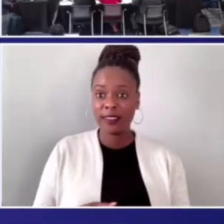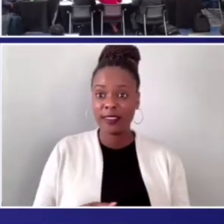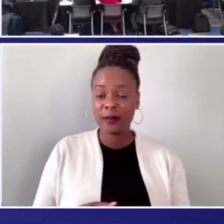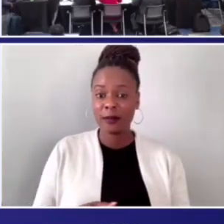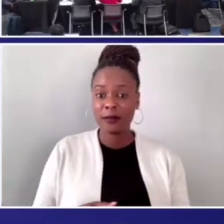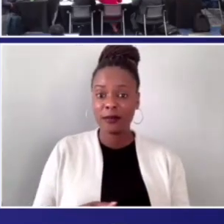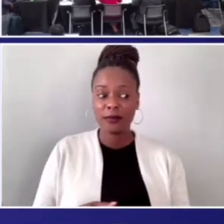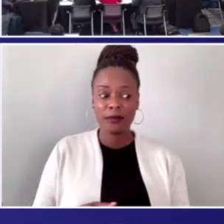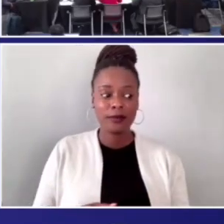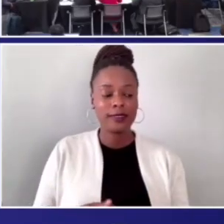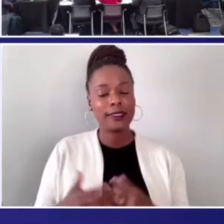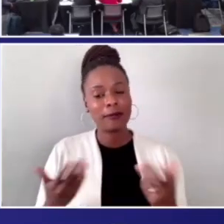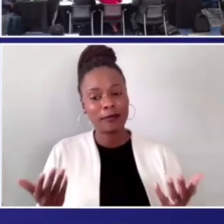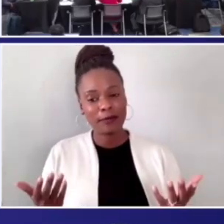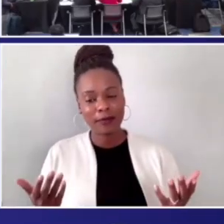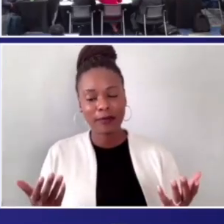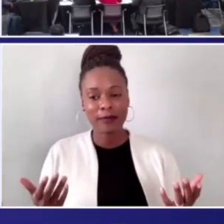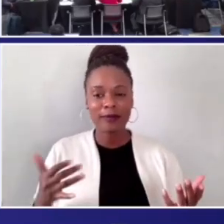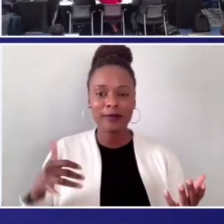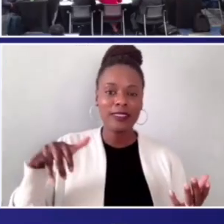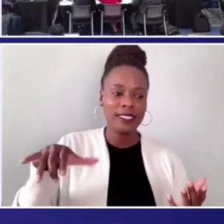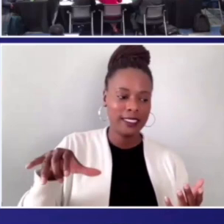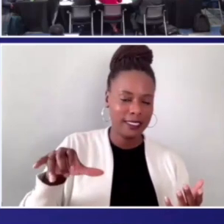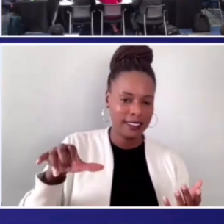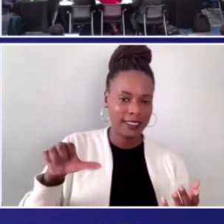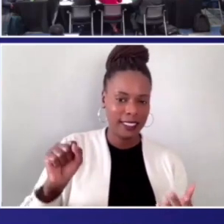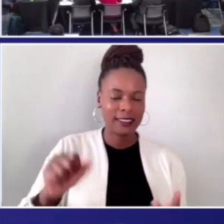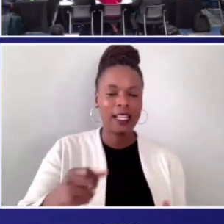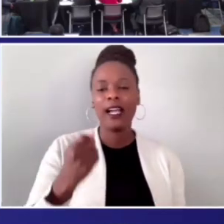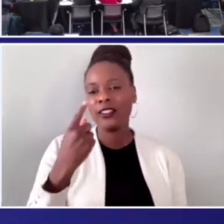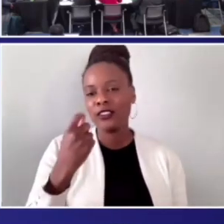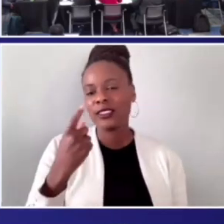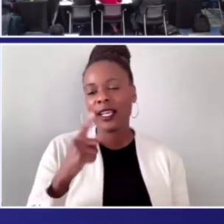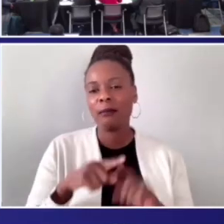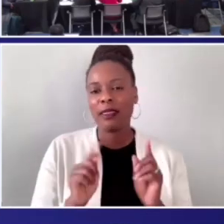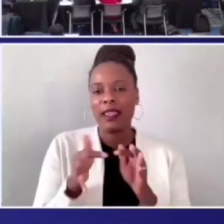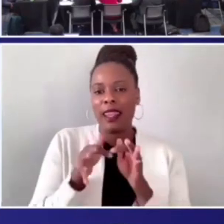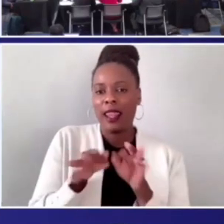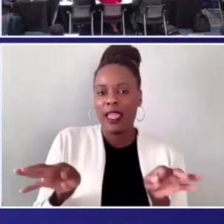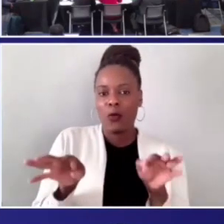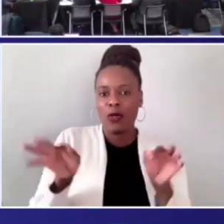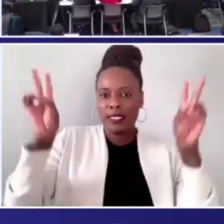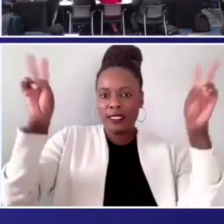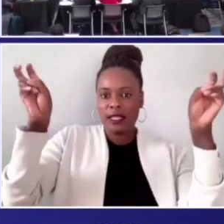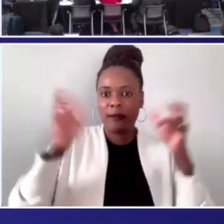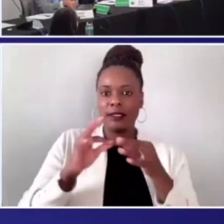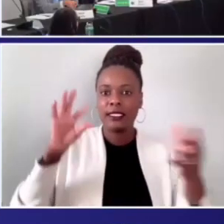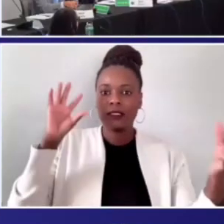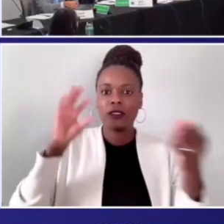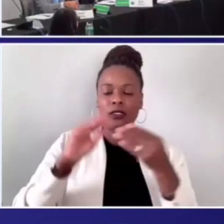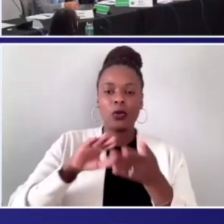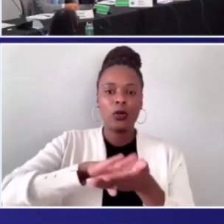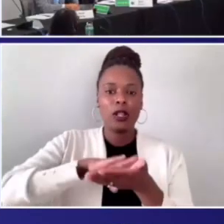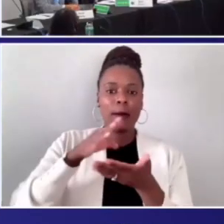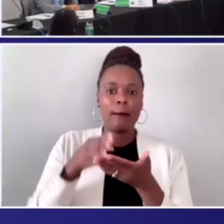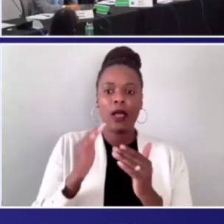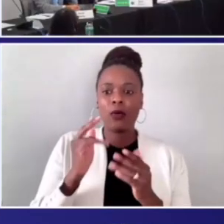Well, yes. No, and I get that. It's just the language at the top says the total amount of the borrowers, all Direct Loans.